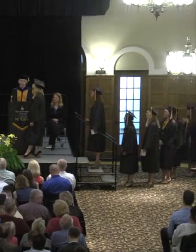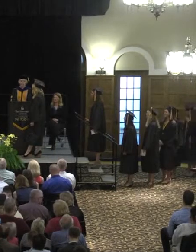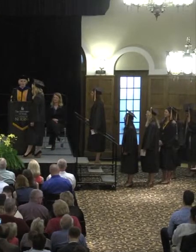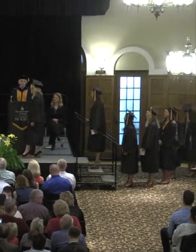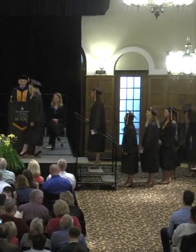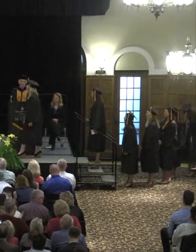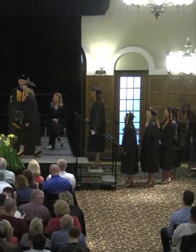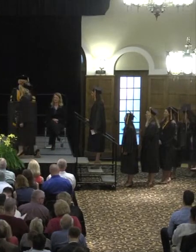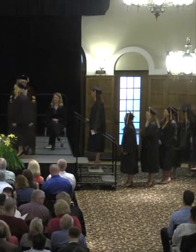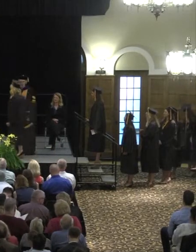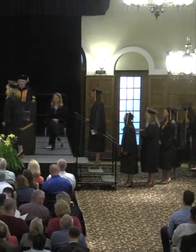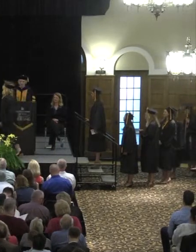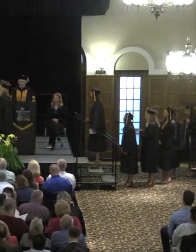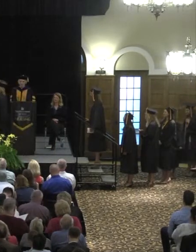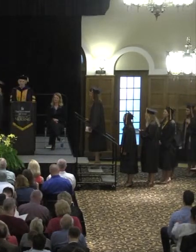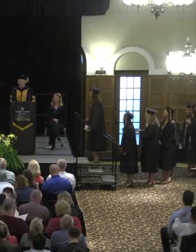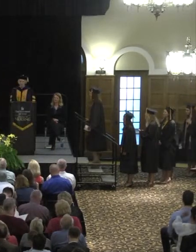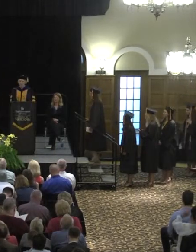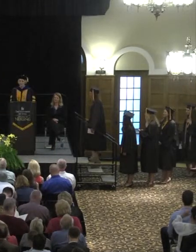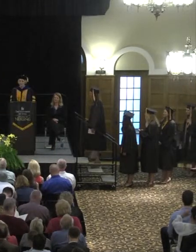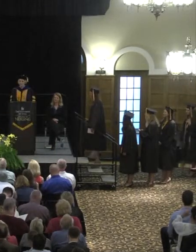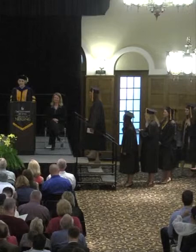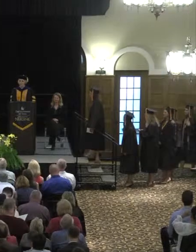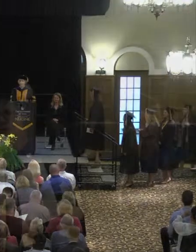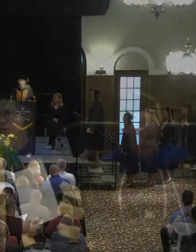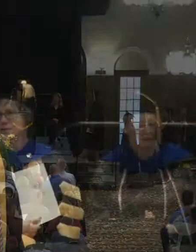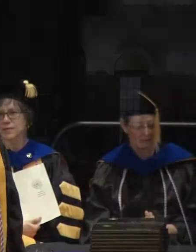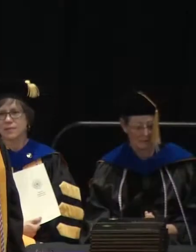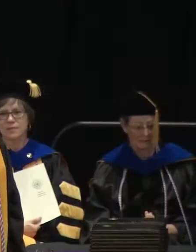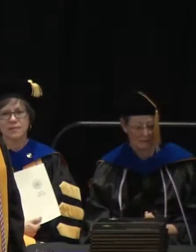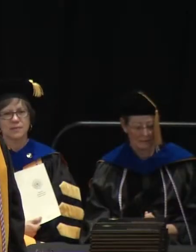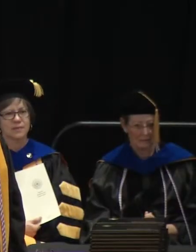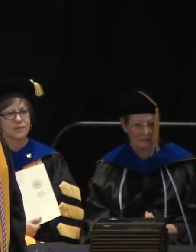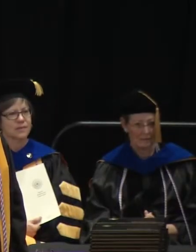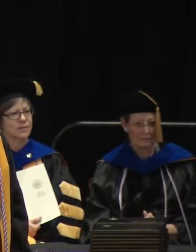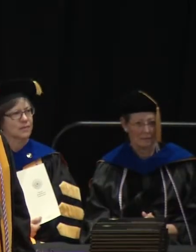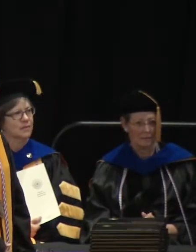Michelle Mikos, BSN, Bachelor of Science in Nursing.